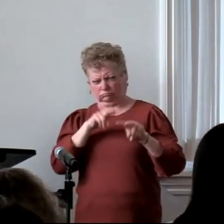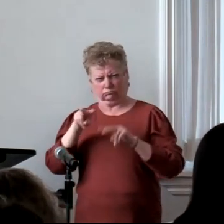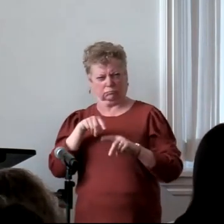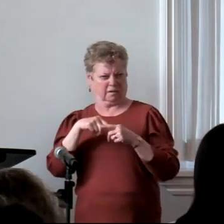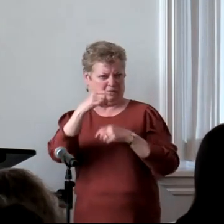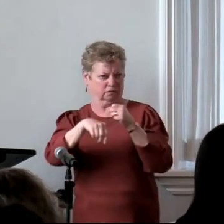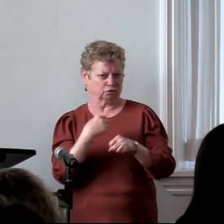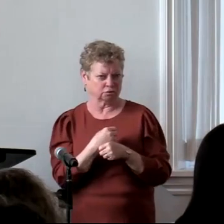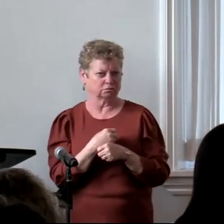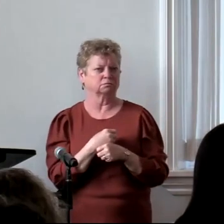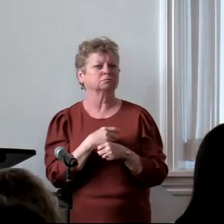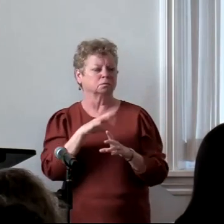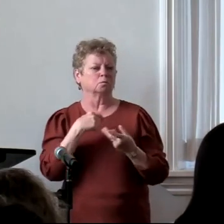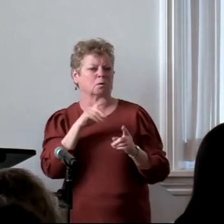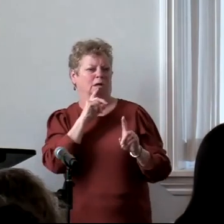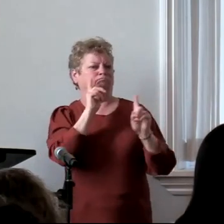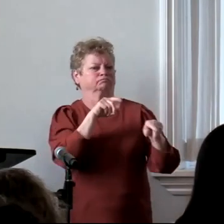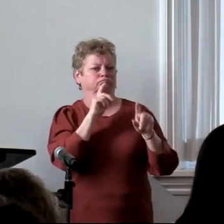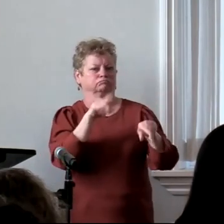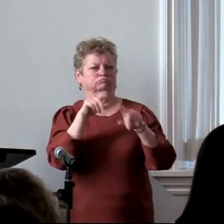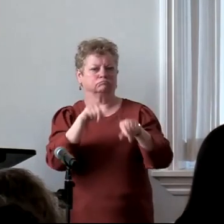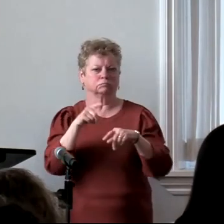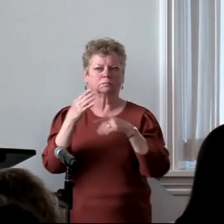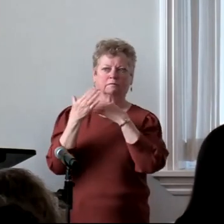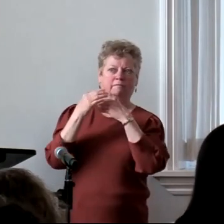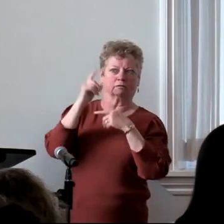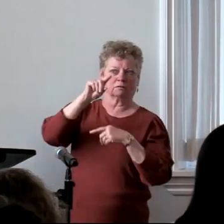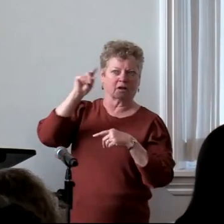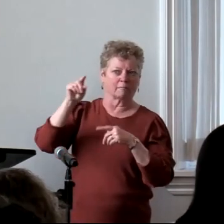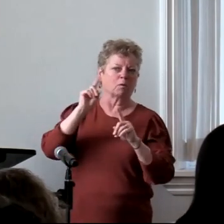and providing a response and advice to government on a go-forward plan.